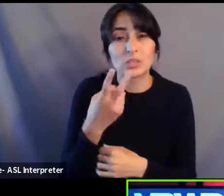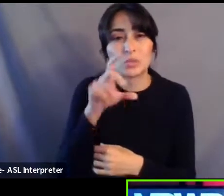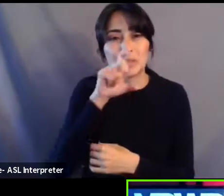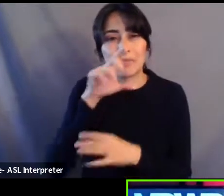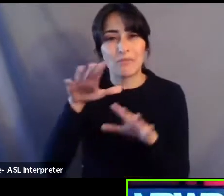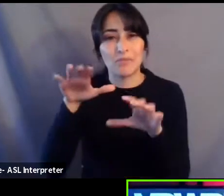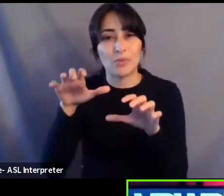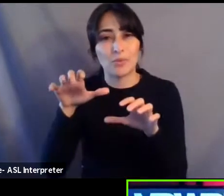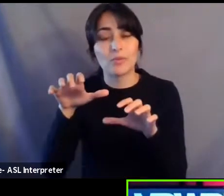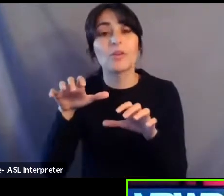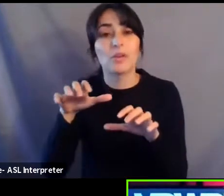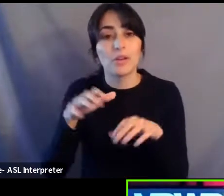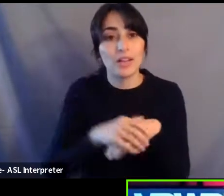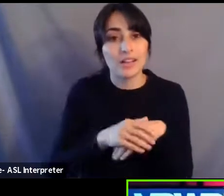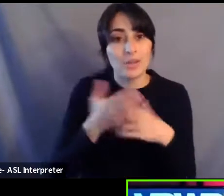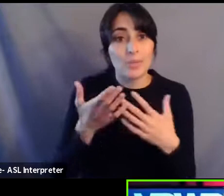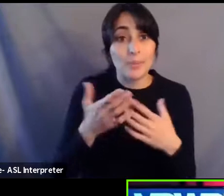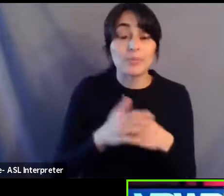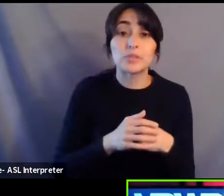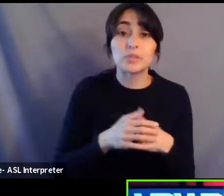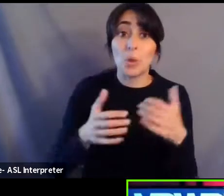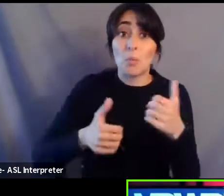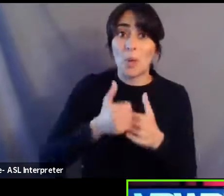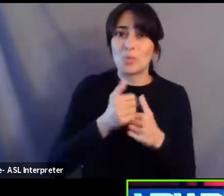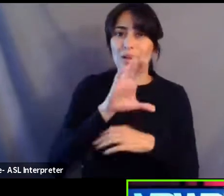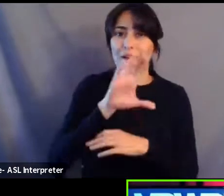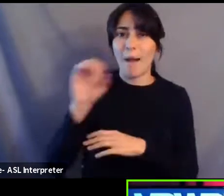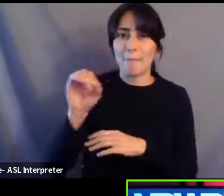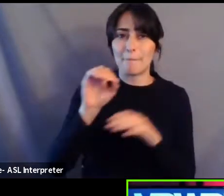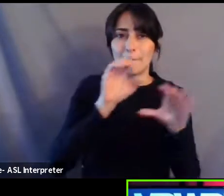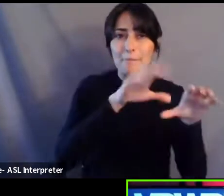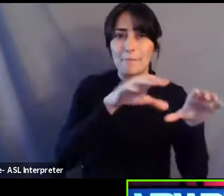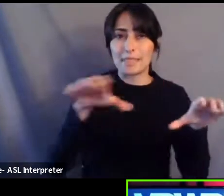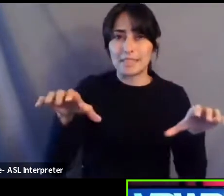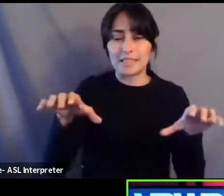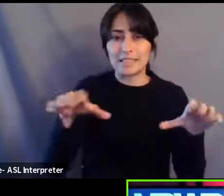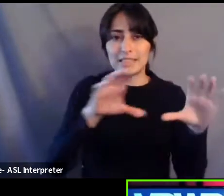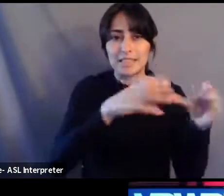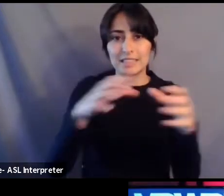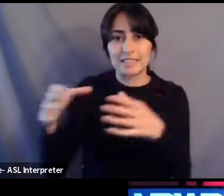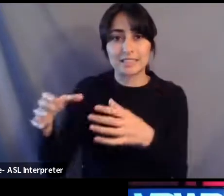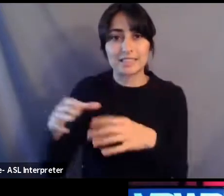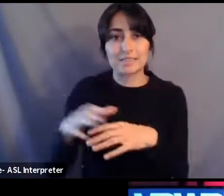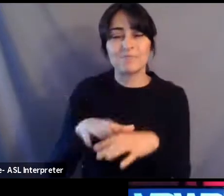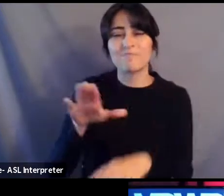For most companies they just do that. MELINDA EPLER: We just lost you for